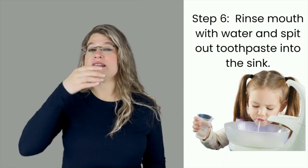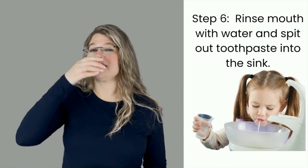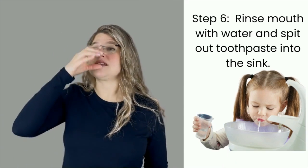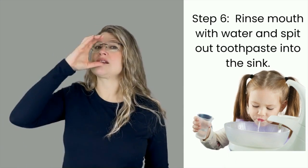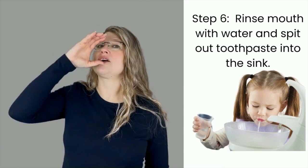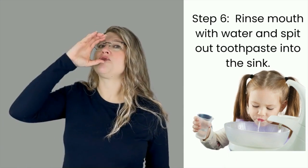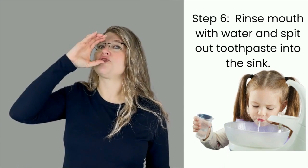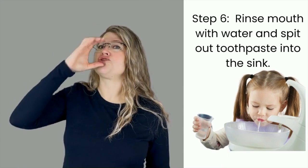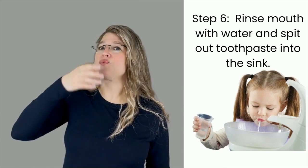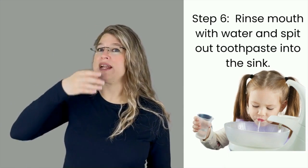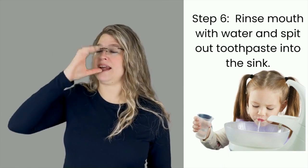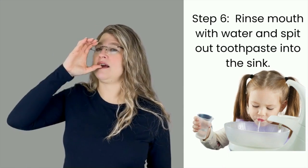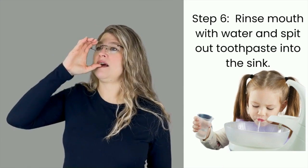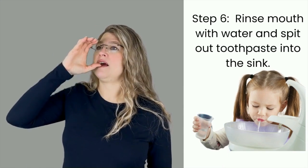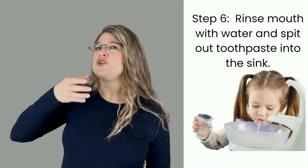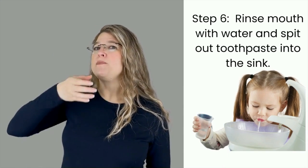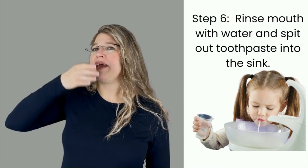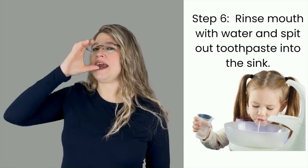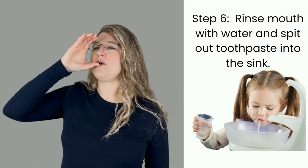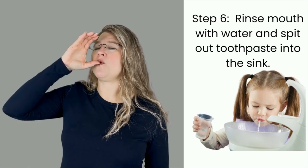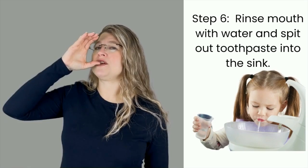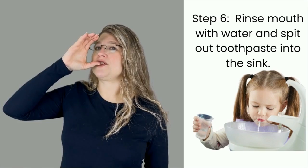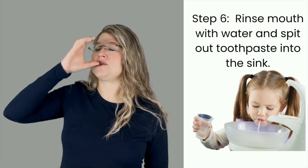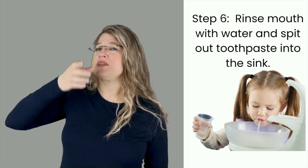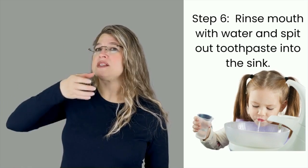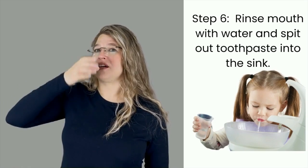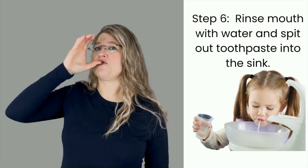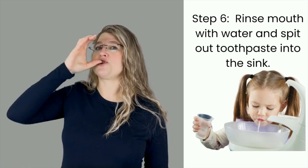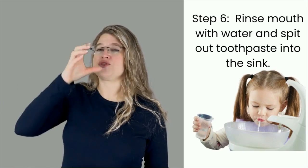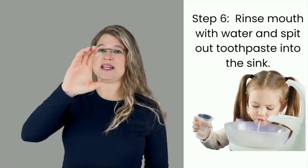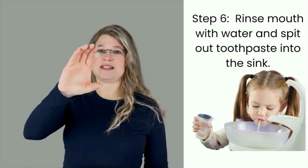This is a sign for drink. You may want to use a sign for drink. It's